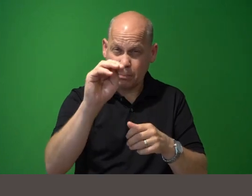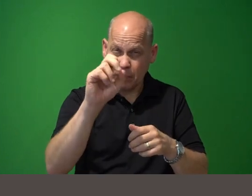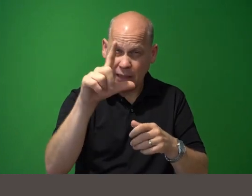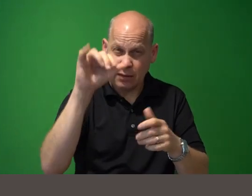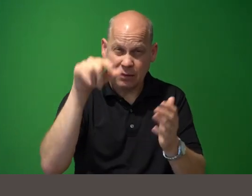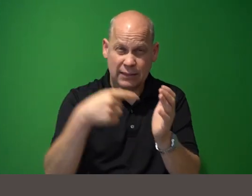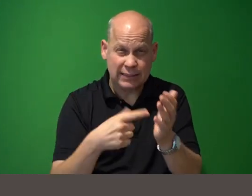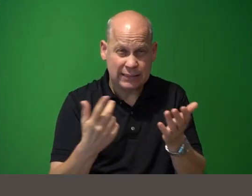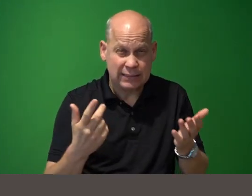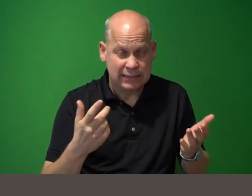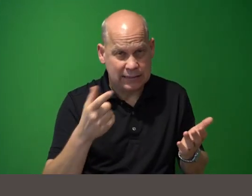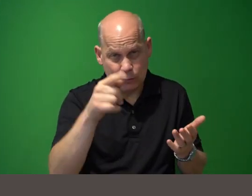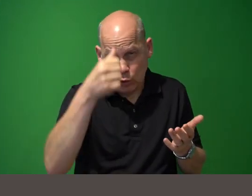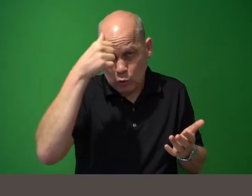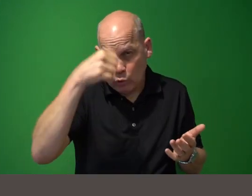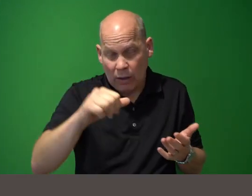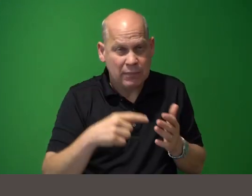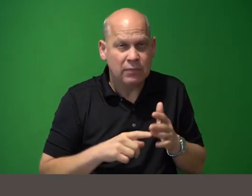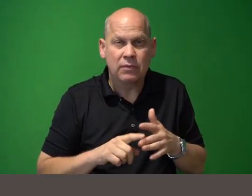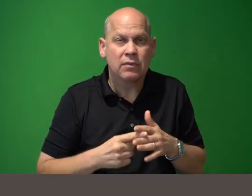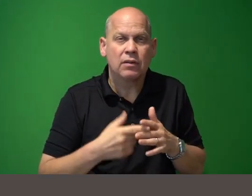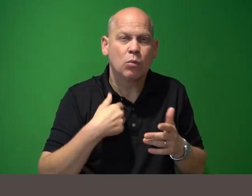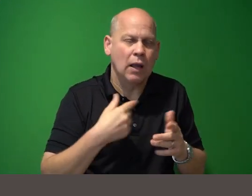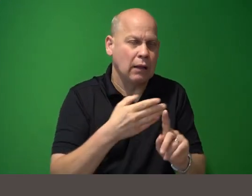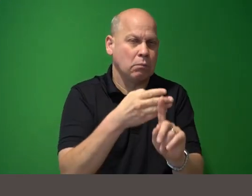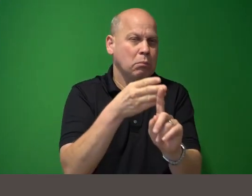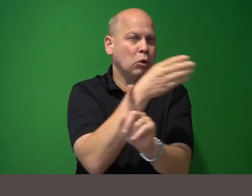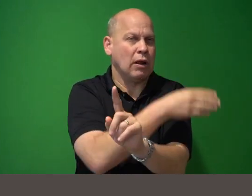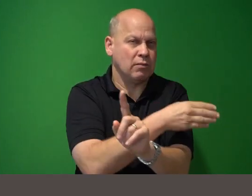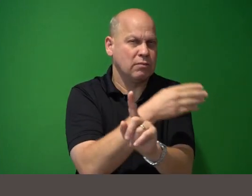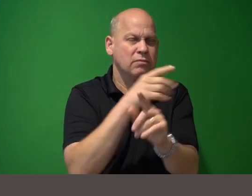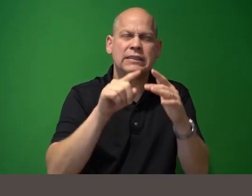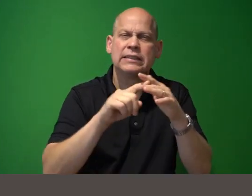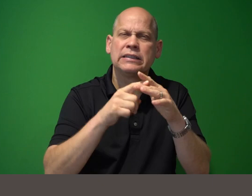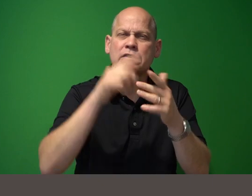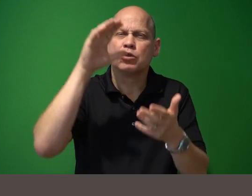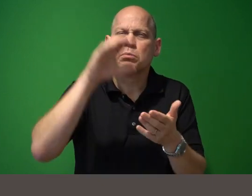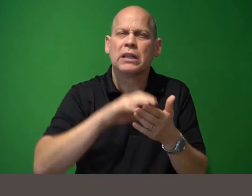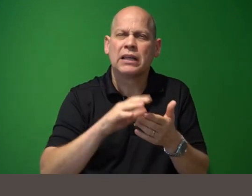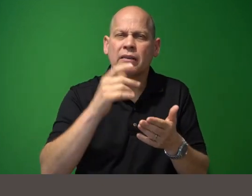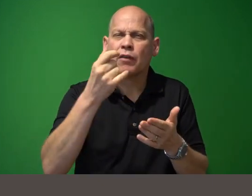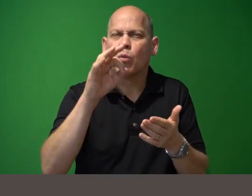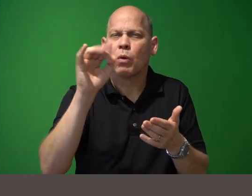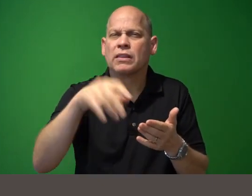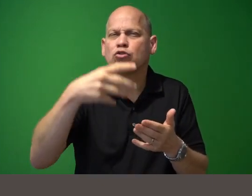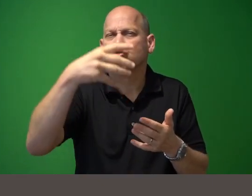Well, if you remember initially, we had the prior, so there was our initial belief of what these parameters could be,